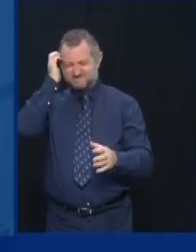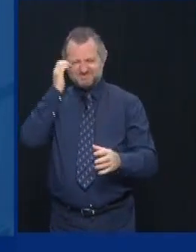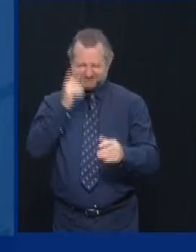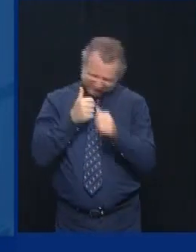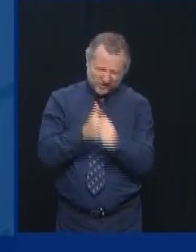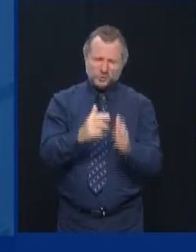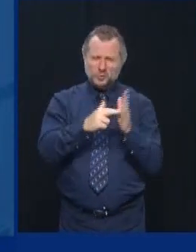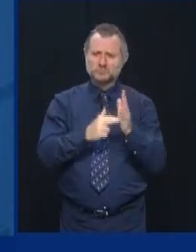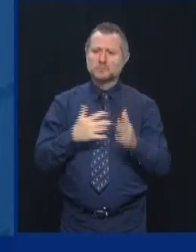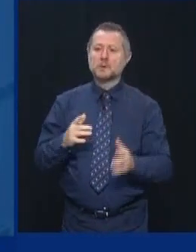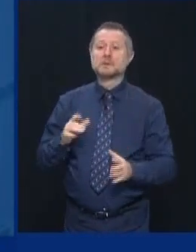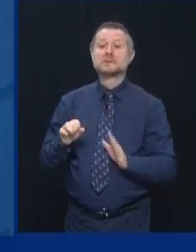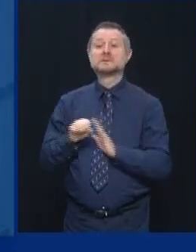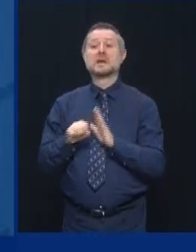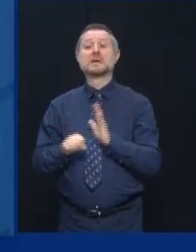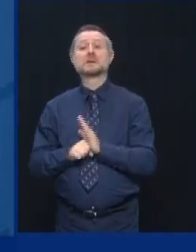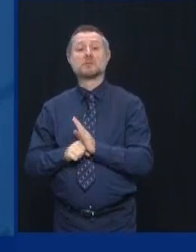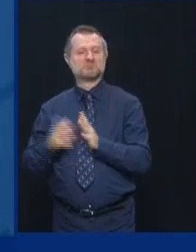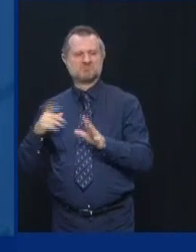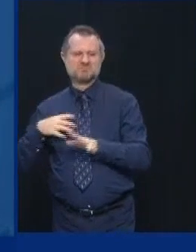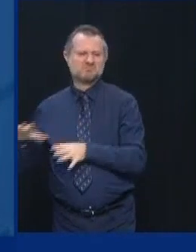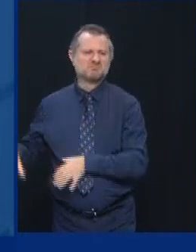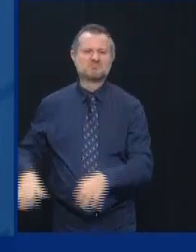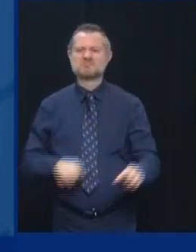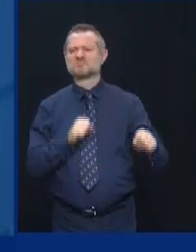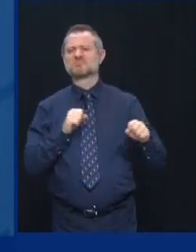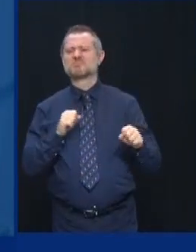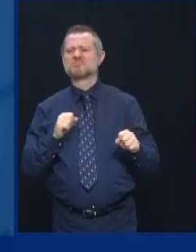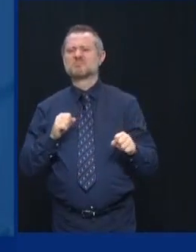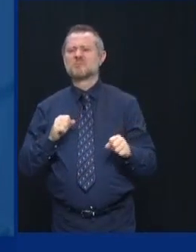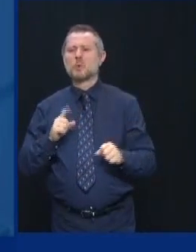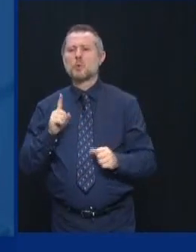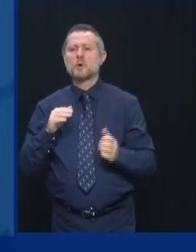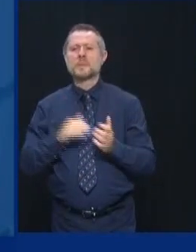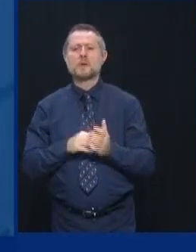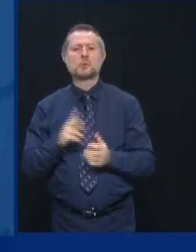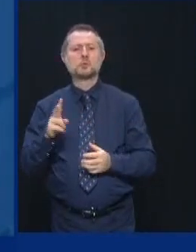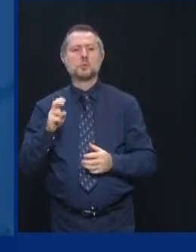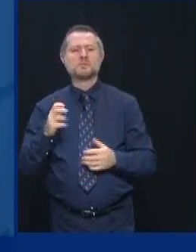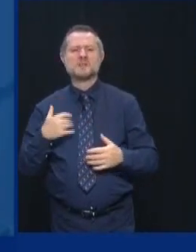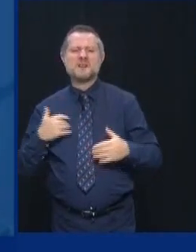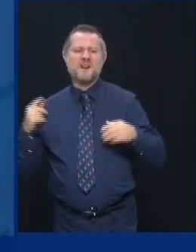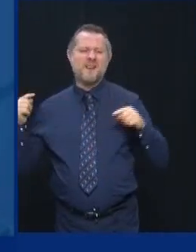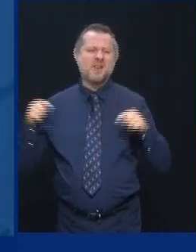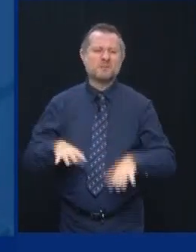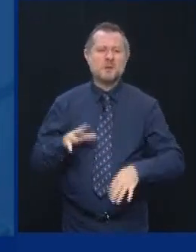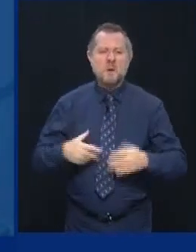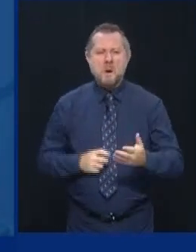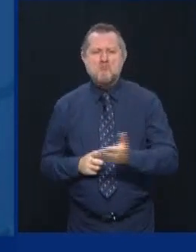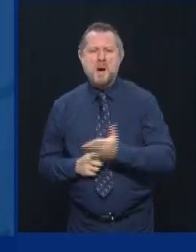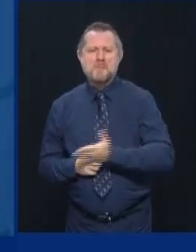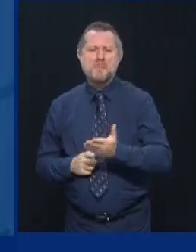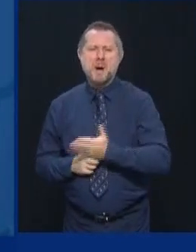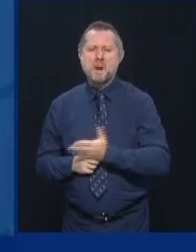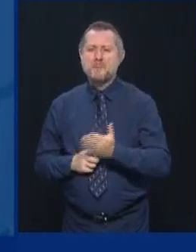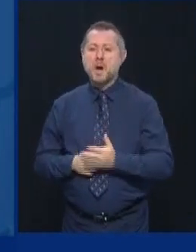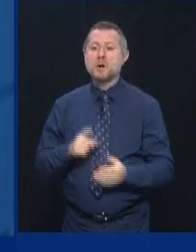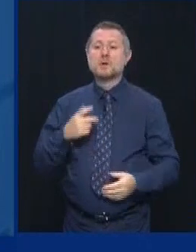WE HAVE TO DO THE ENFORCEMENT. NOBODY IS DOING ANY ENFORCEMENT. WEEK AFTER WEEK AFTER WEEK, NOTHING CHANGES. THE STATE TOOK IT OVER.